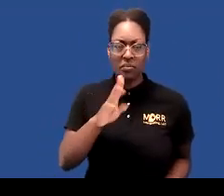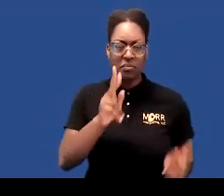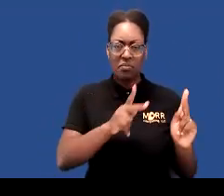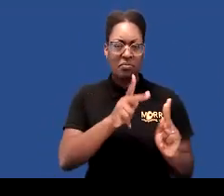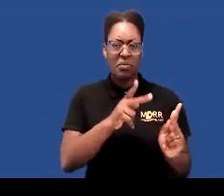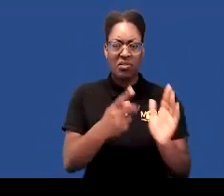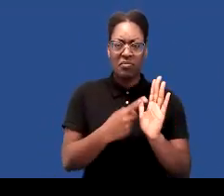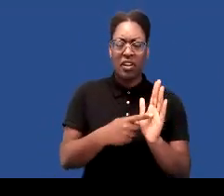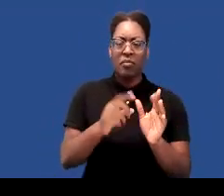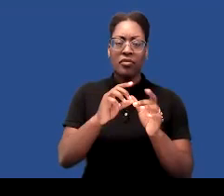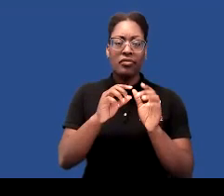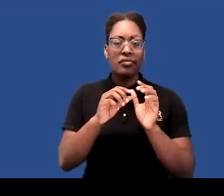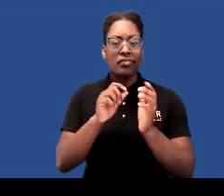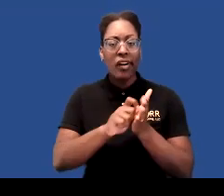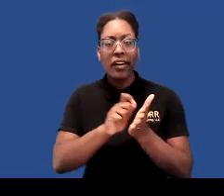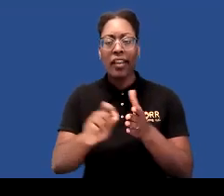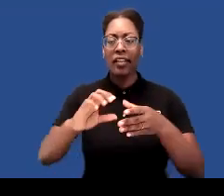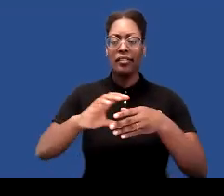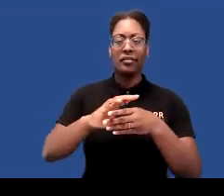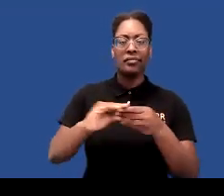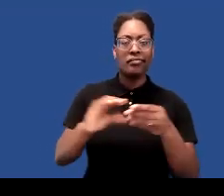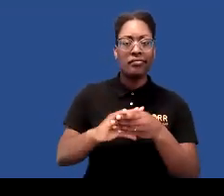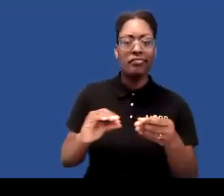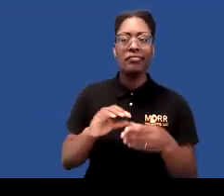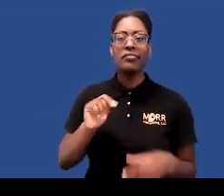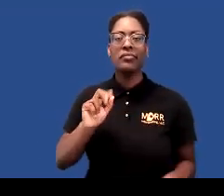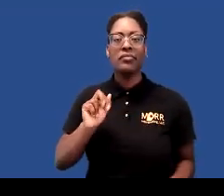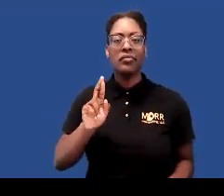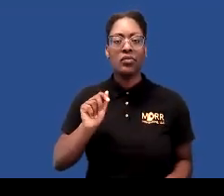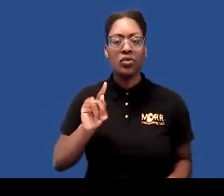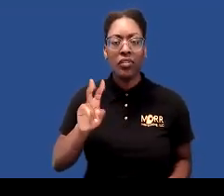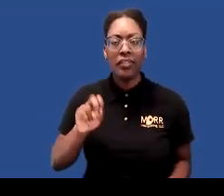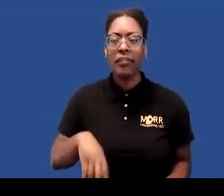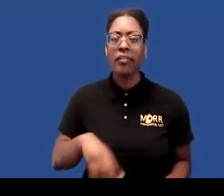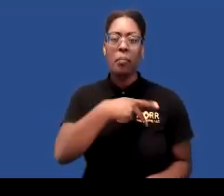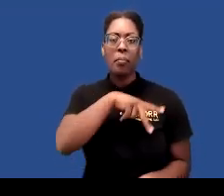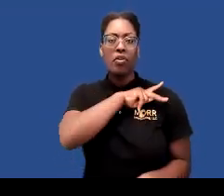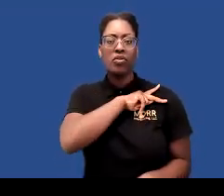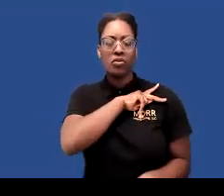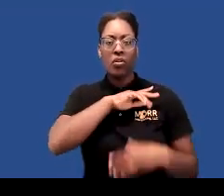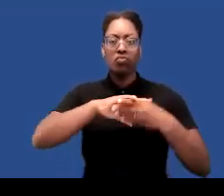or other types of personal essay assignments where students had a bit more flexibility